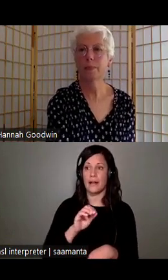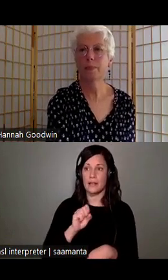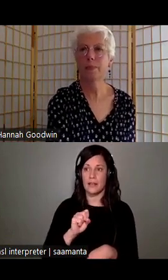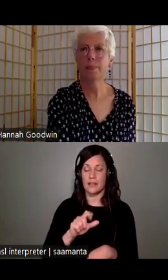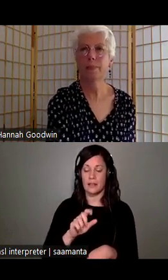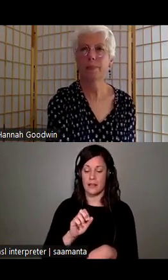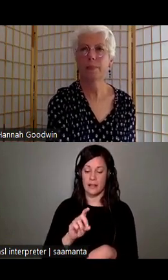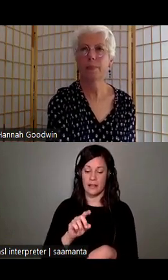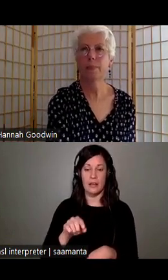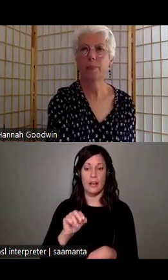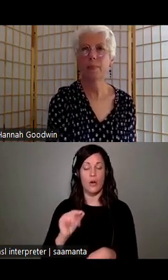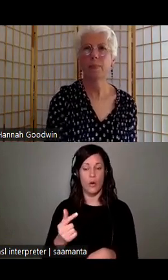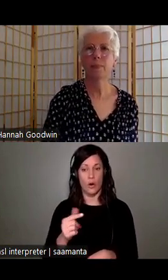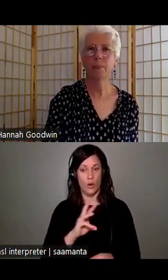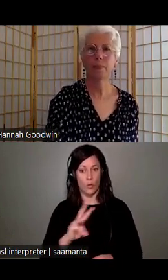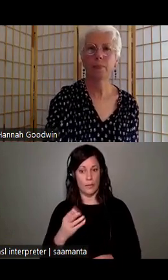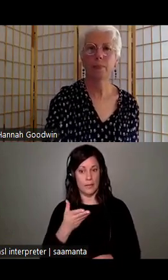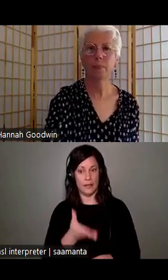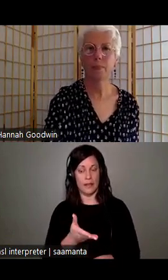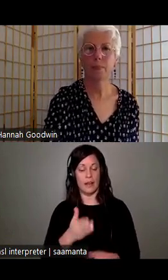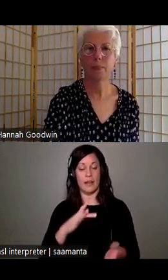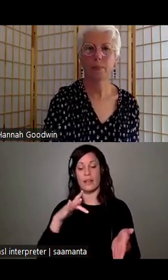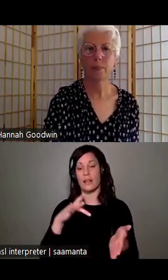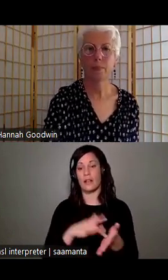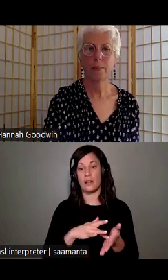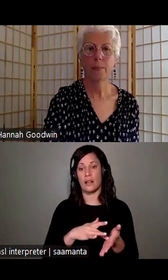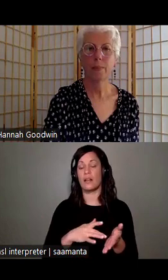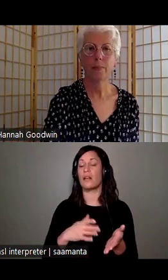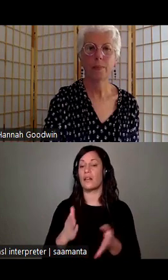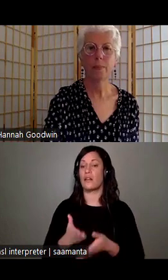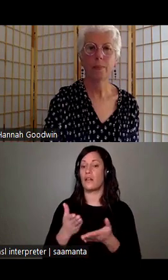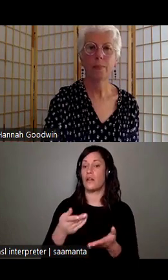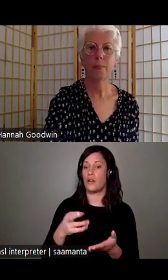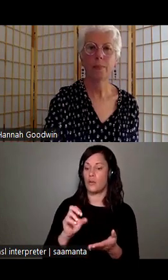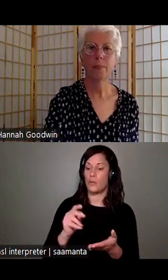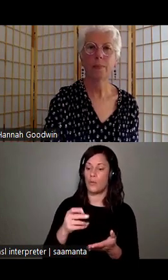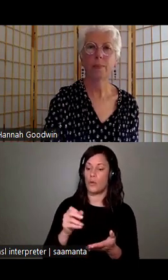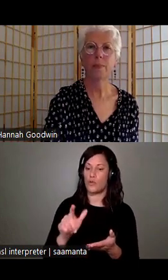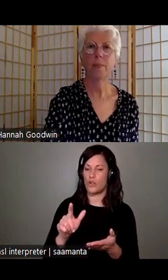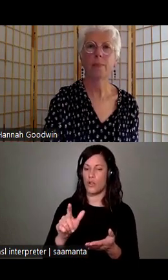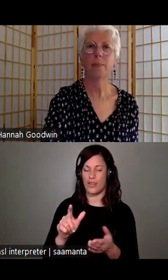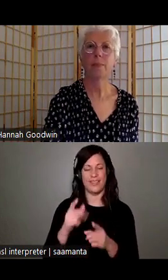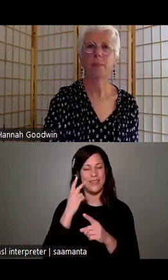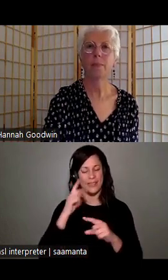and you go to the proposal tab, there's a big button that says submit.